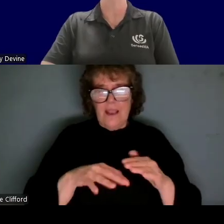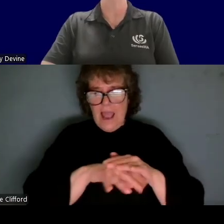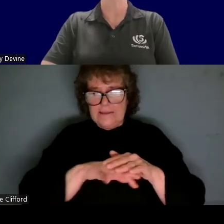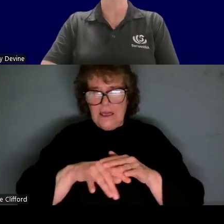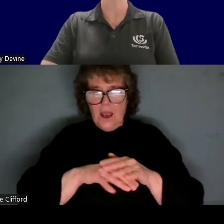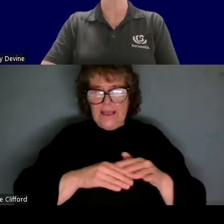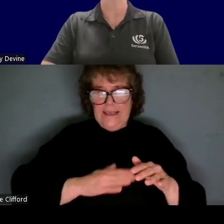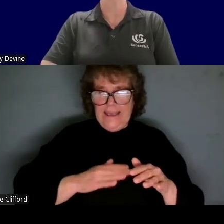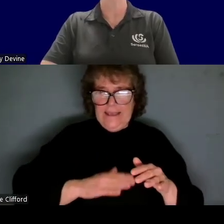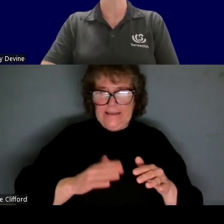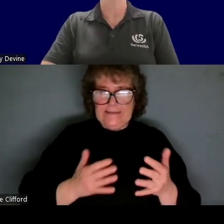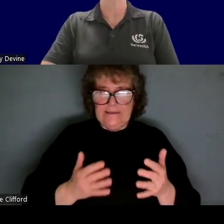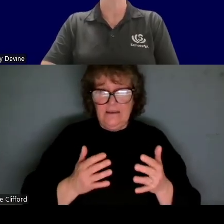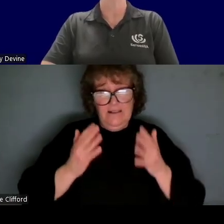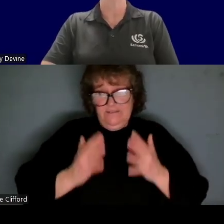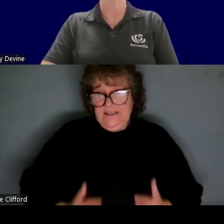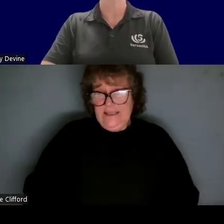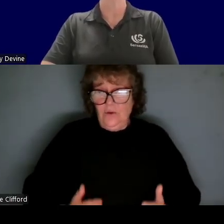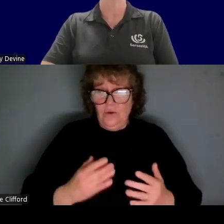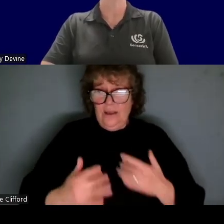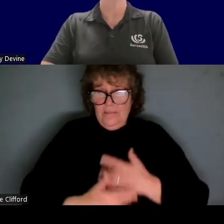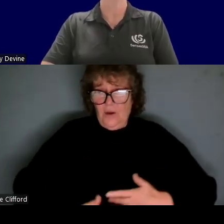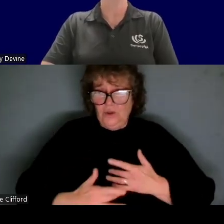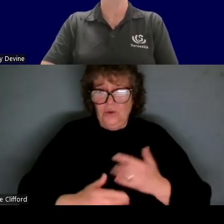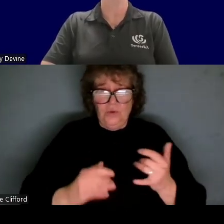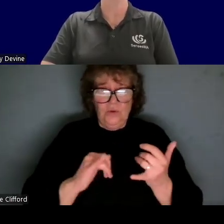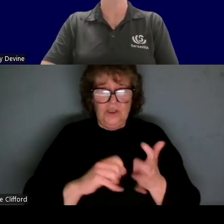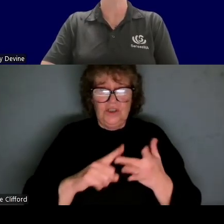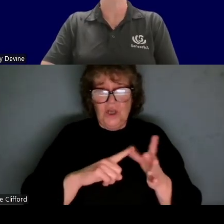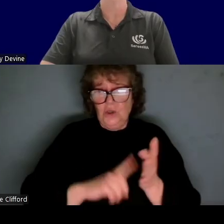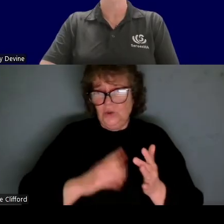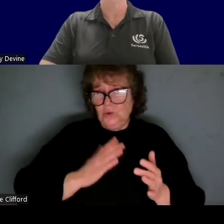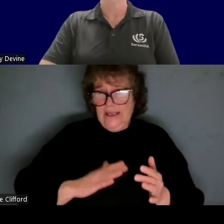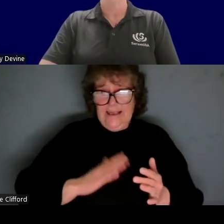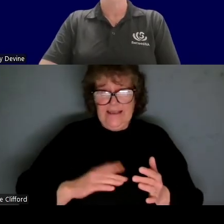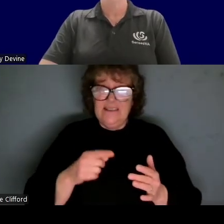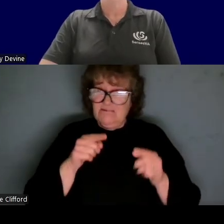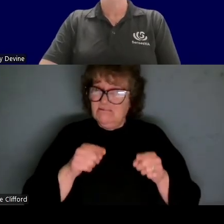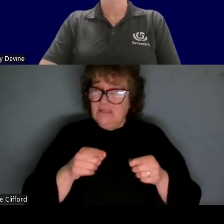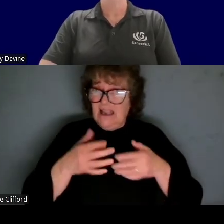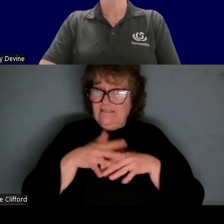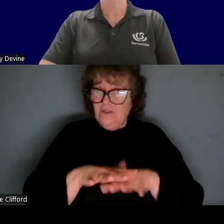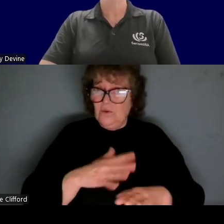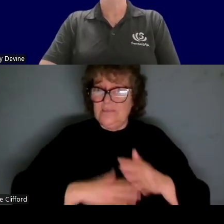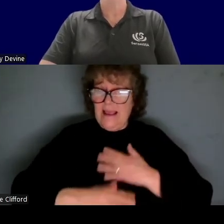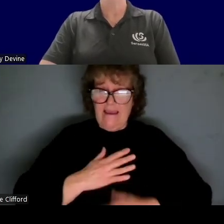fundamental physical, emotional and social needs that influence our behaviour. Also the term that